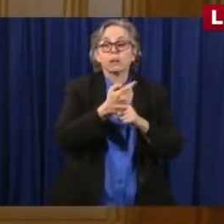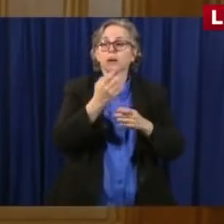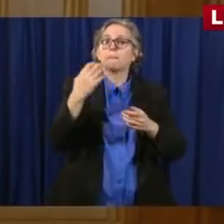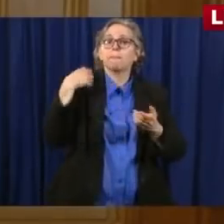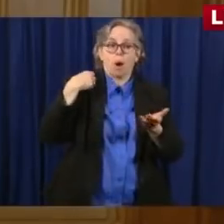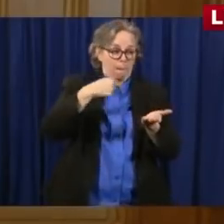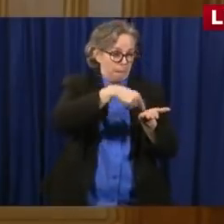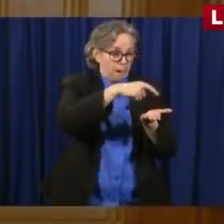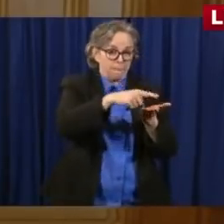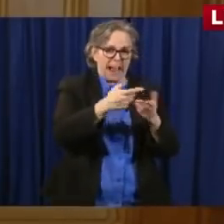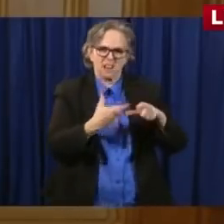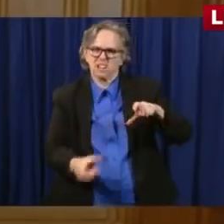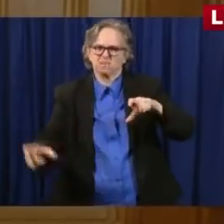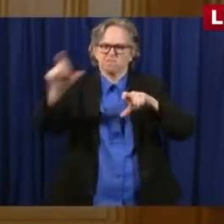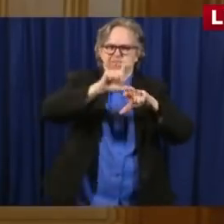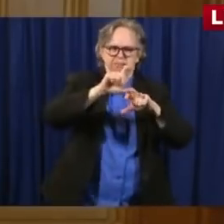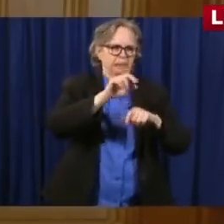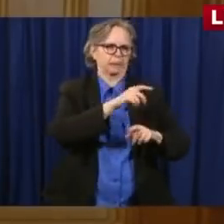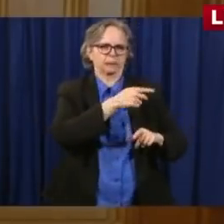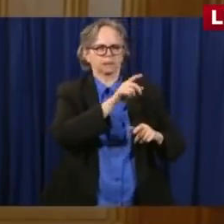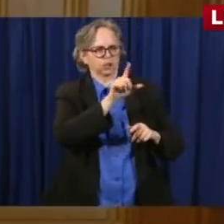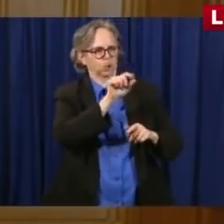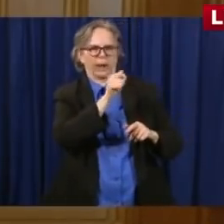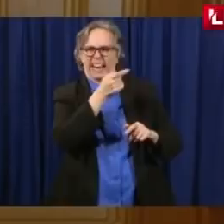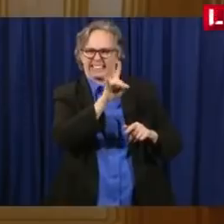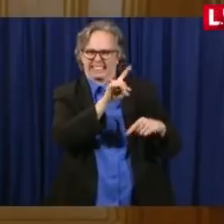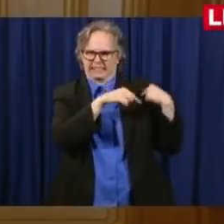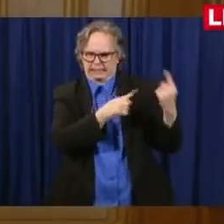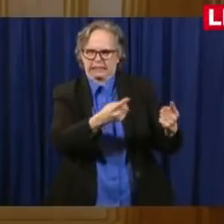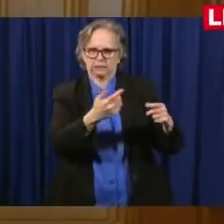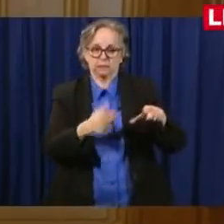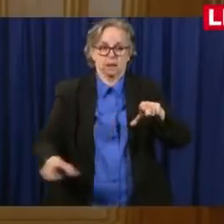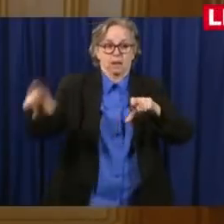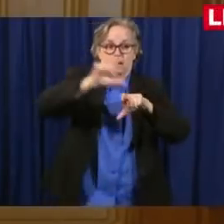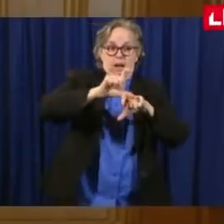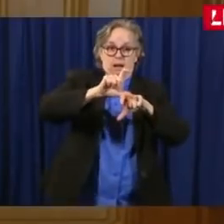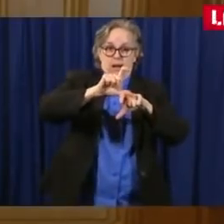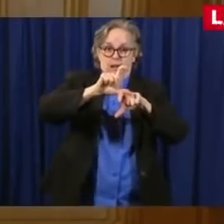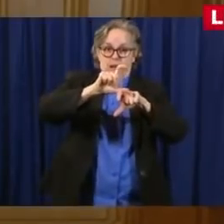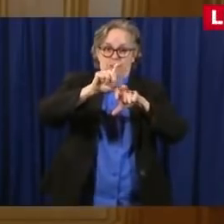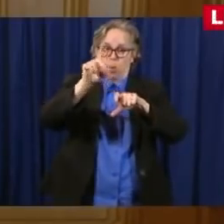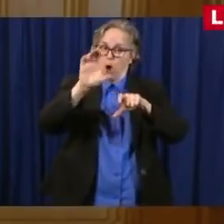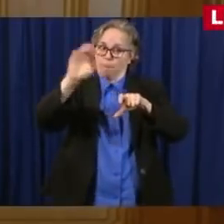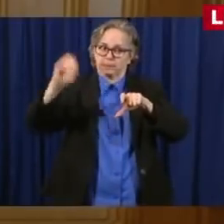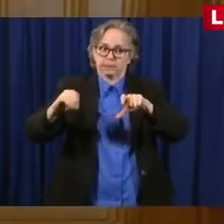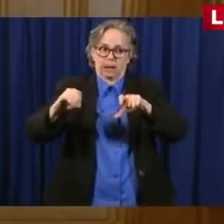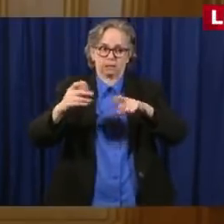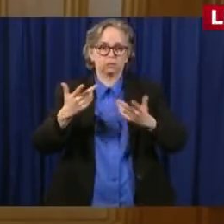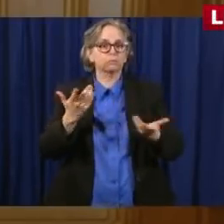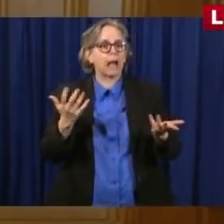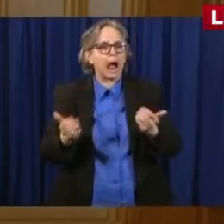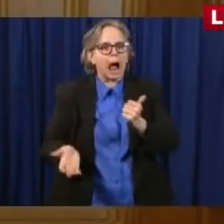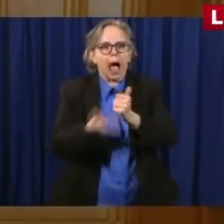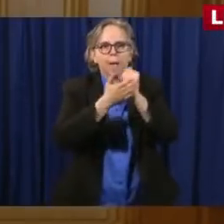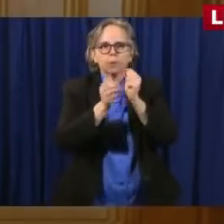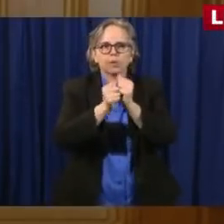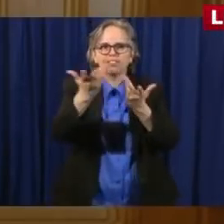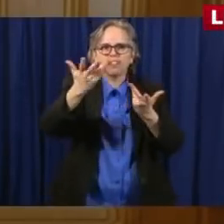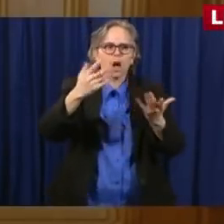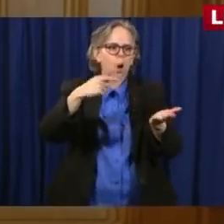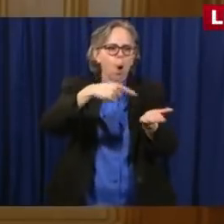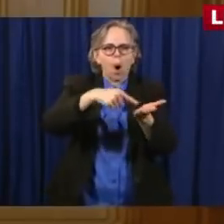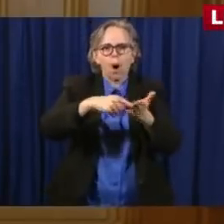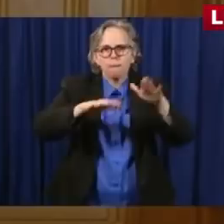THIS DIVIDEND EQUALS APPROXIMATELY 100% OF THE PREMIUMS EMPLOYERS PAID IN 2018.